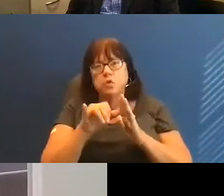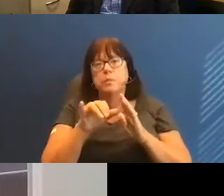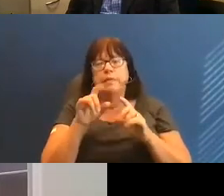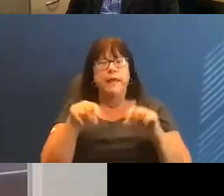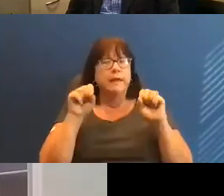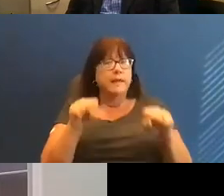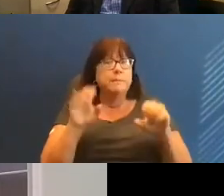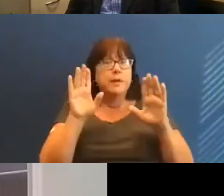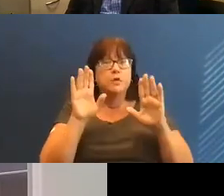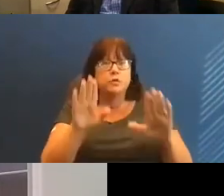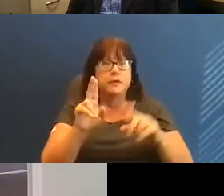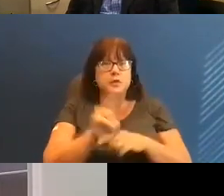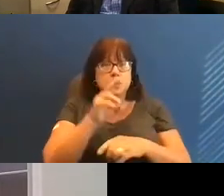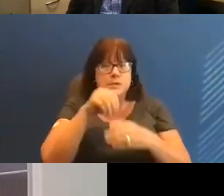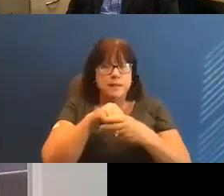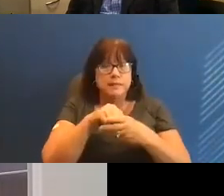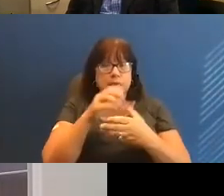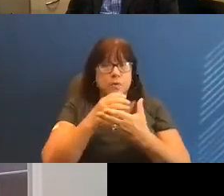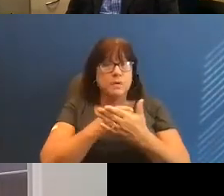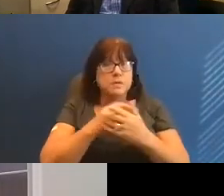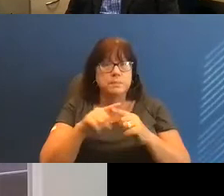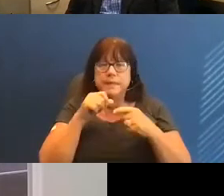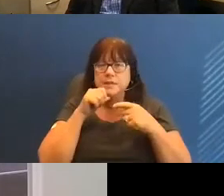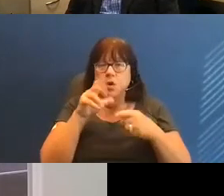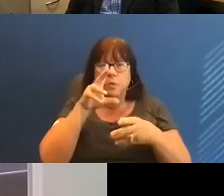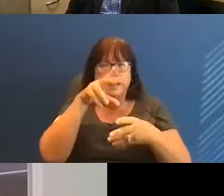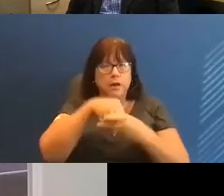course, but they don't include the 5R permissions, so they don't enable truly open pedagogy.